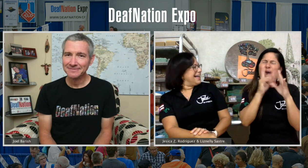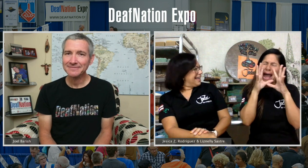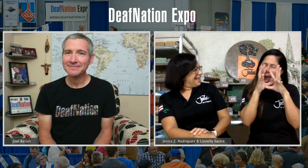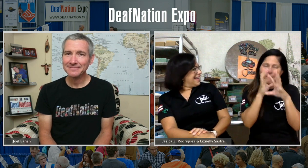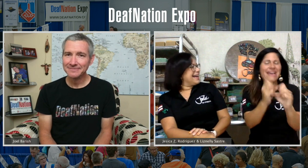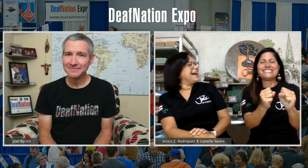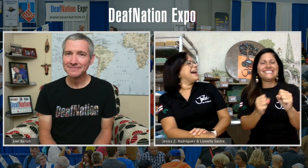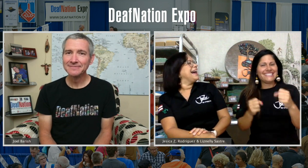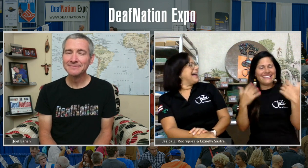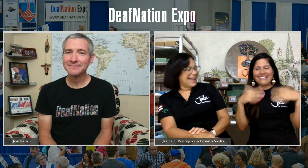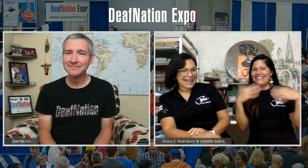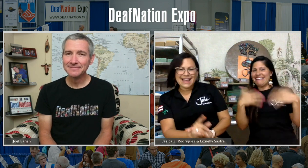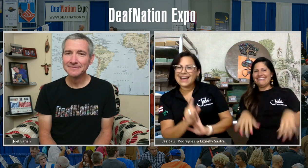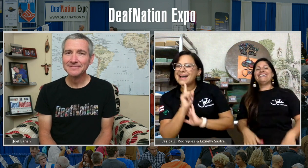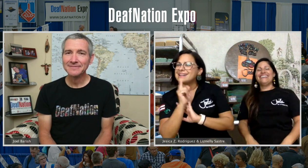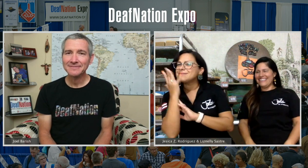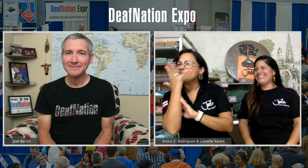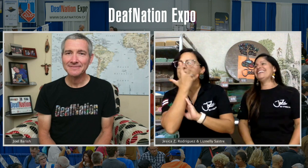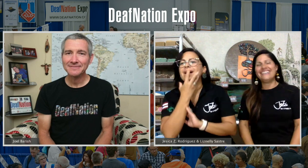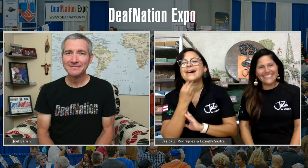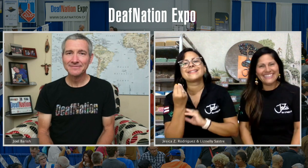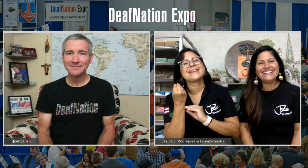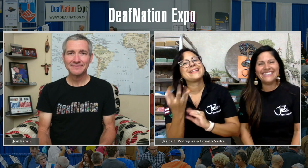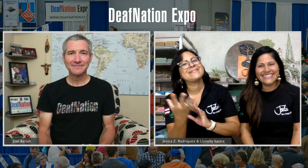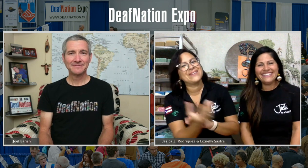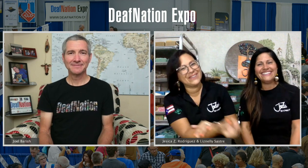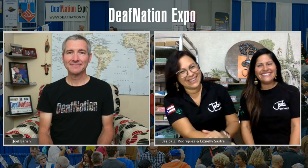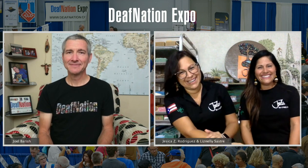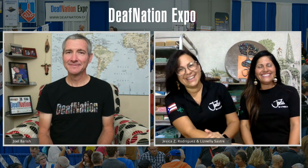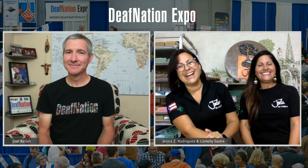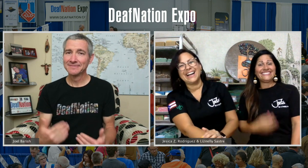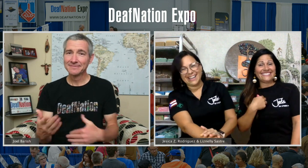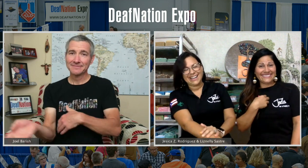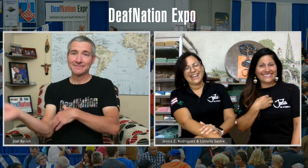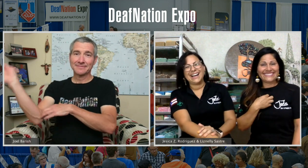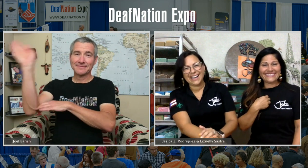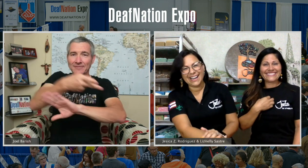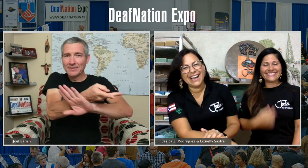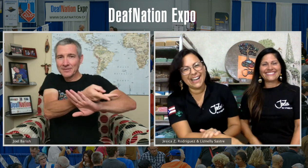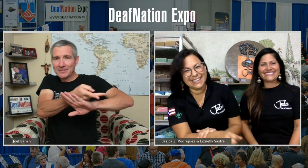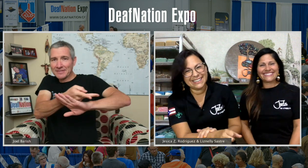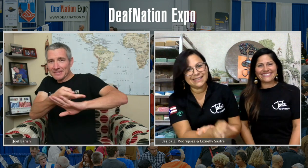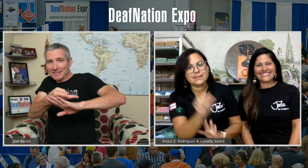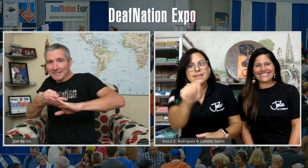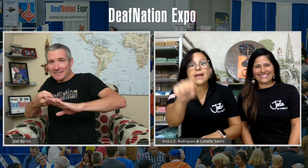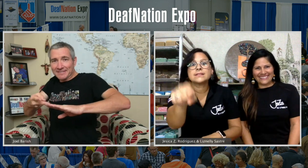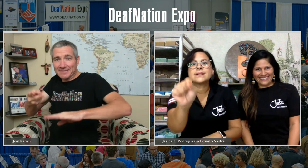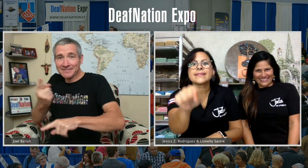It was really amazing! Really beautiful! All day then you crashed at the end, right?